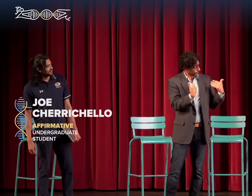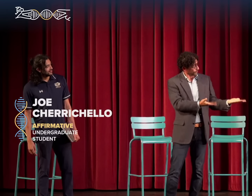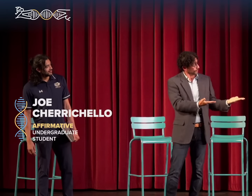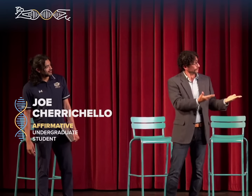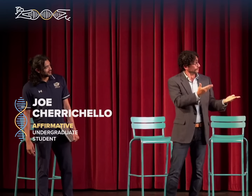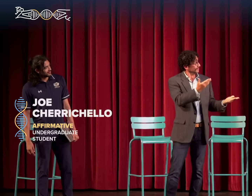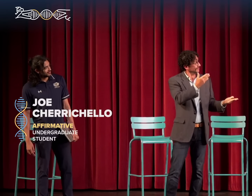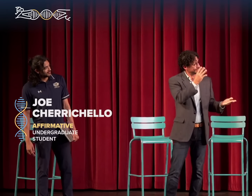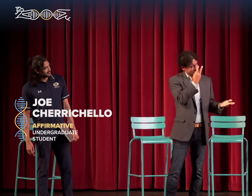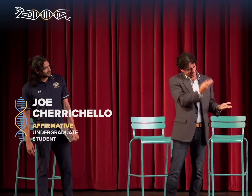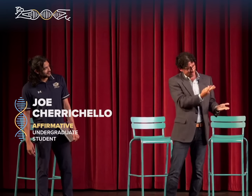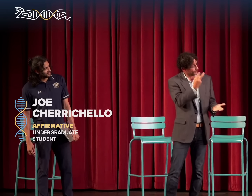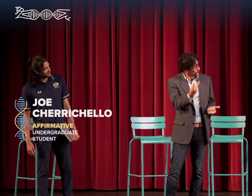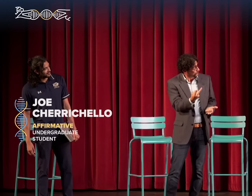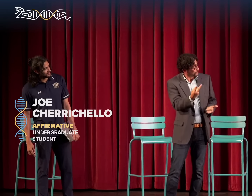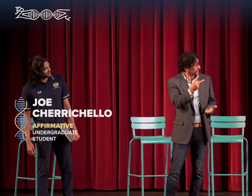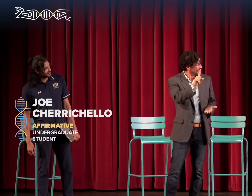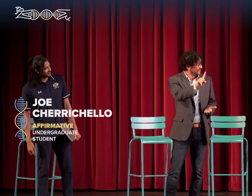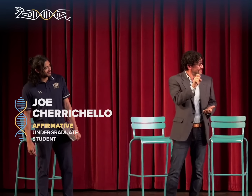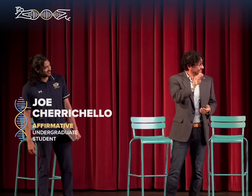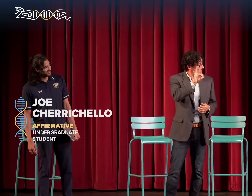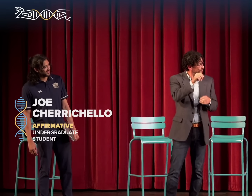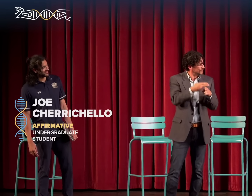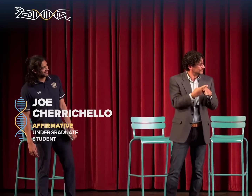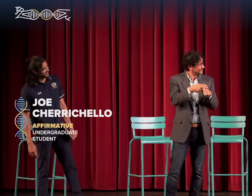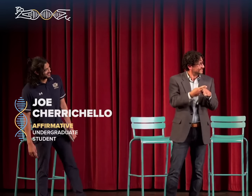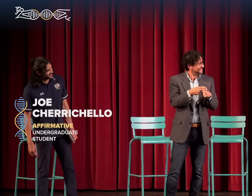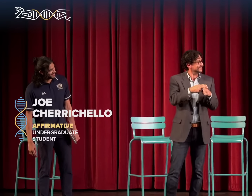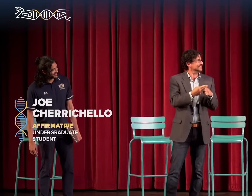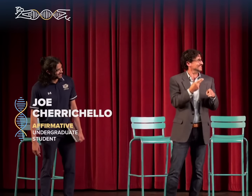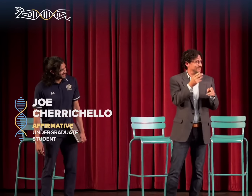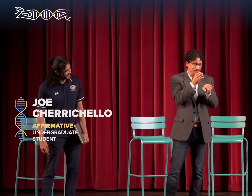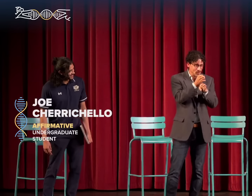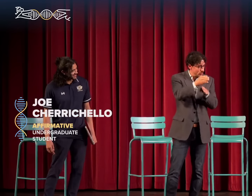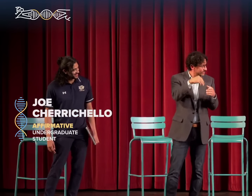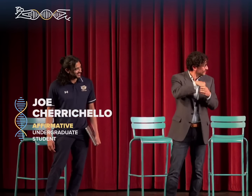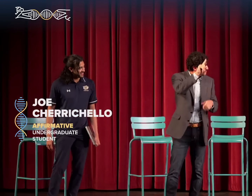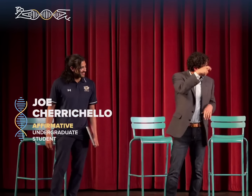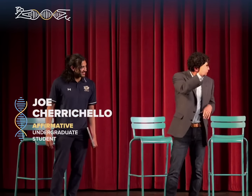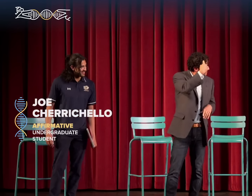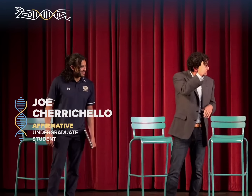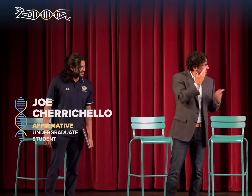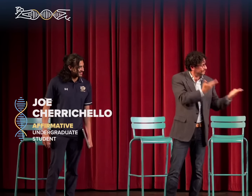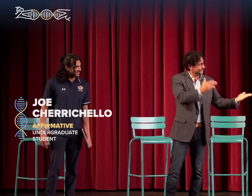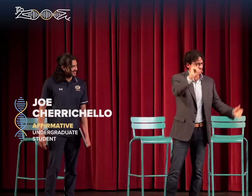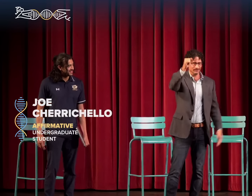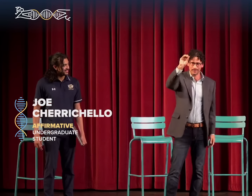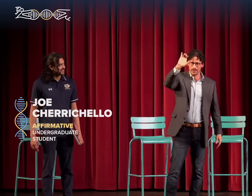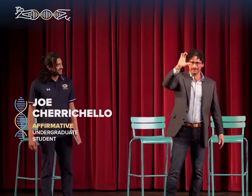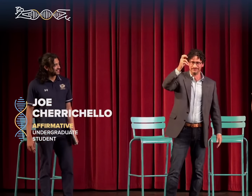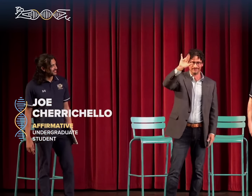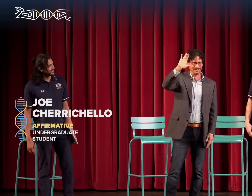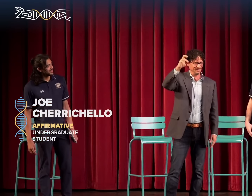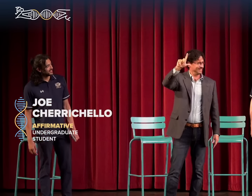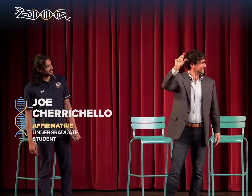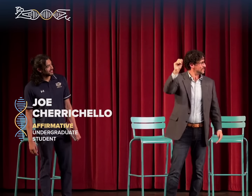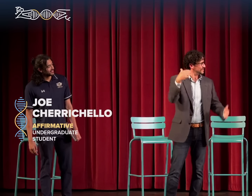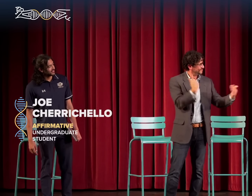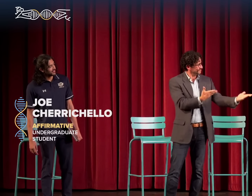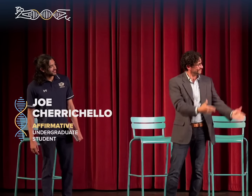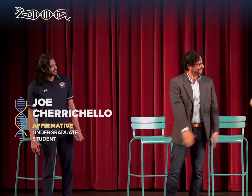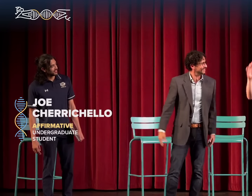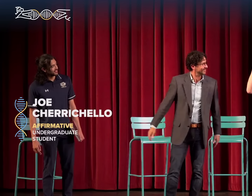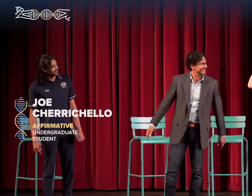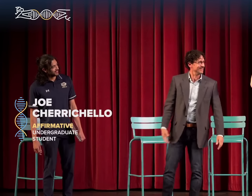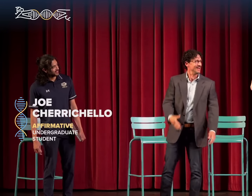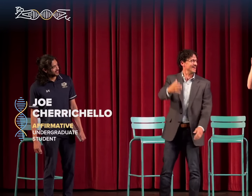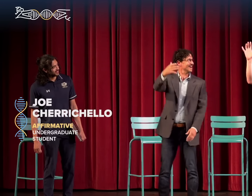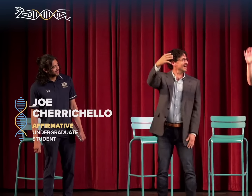And you had, in this corner, someone six foot two, Cherichello.